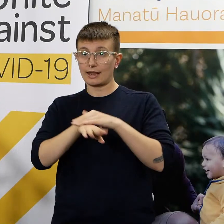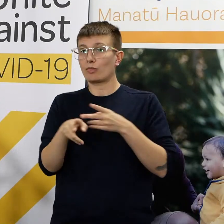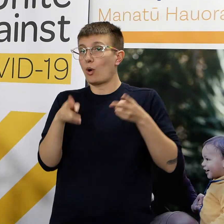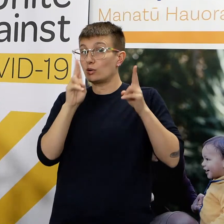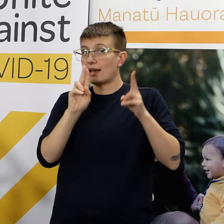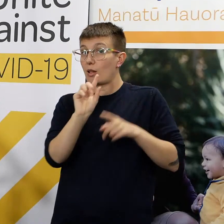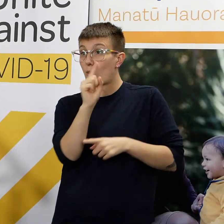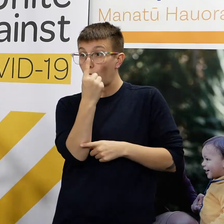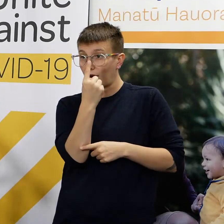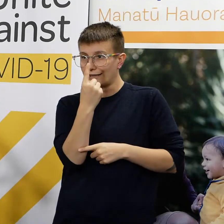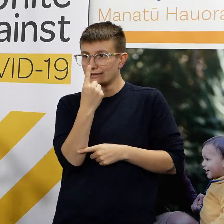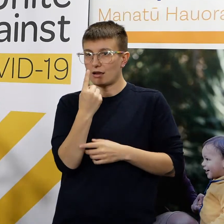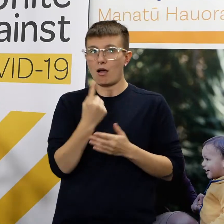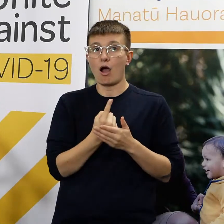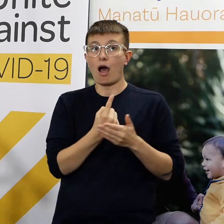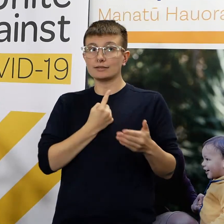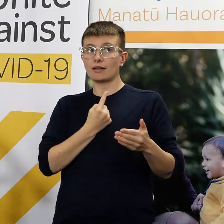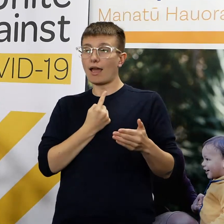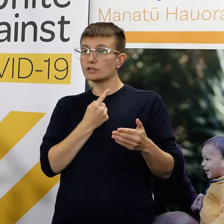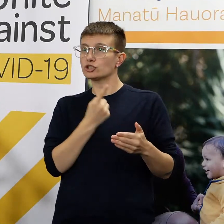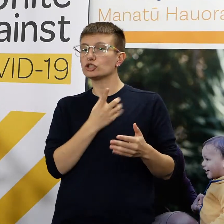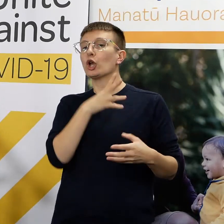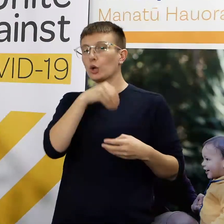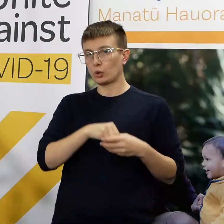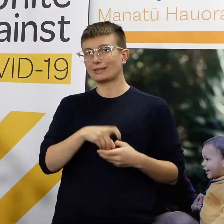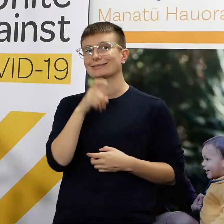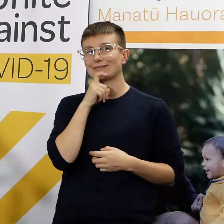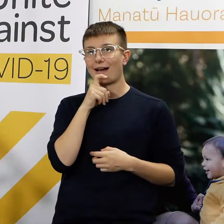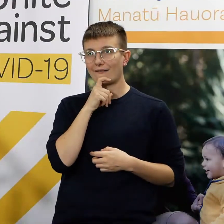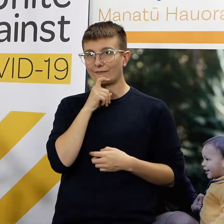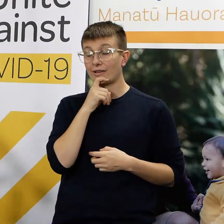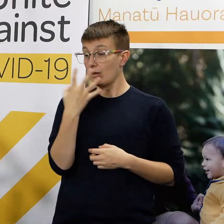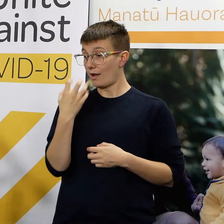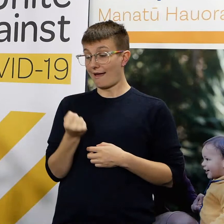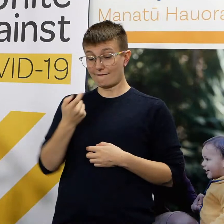by our national contact-- close contact service here at the ministry with support